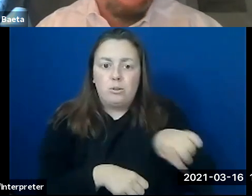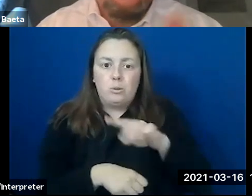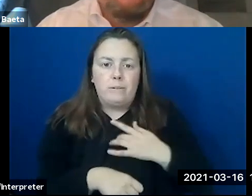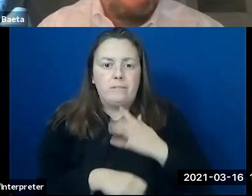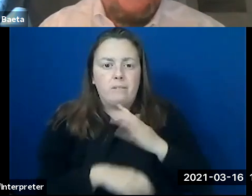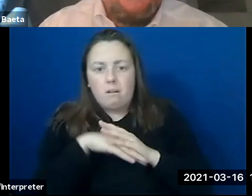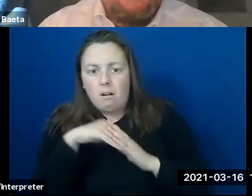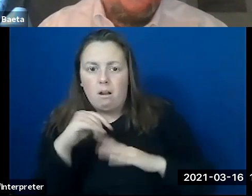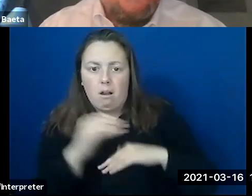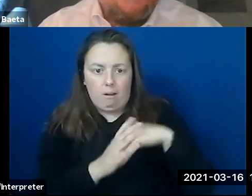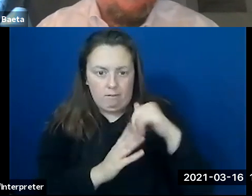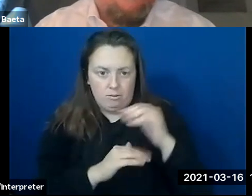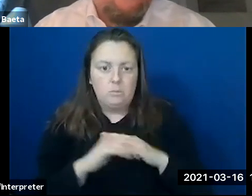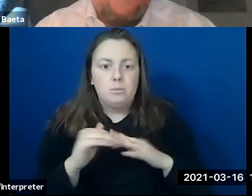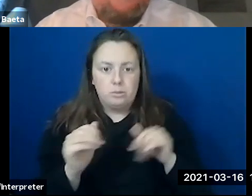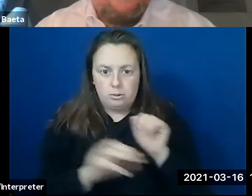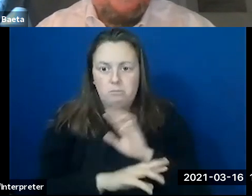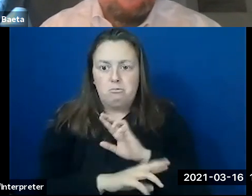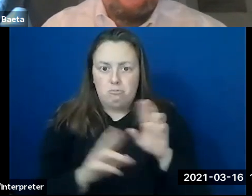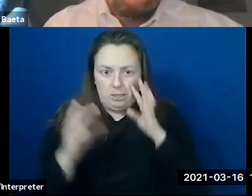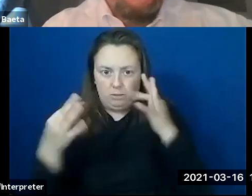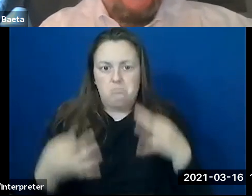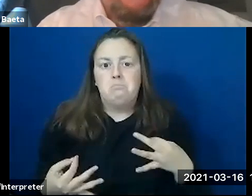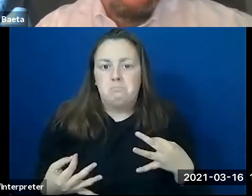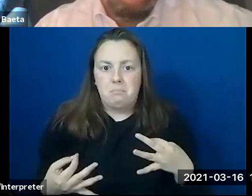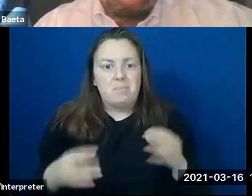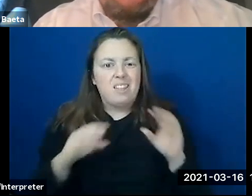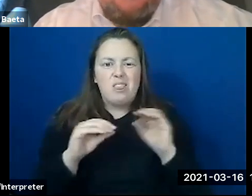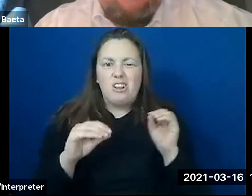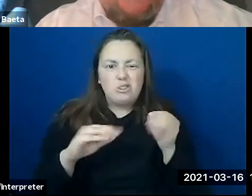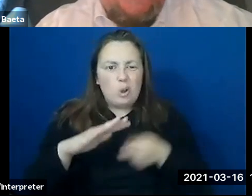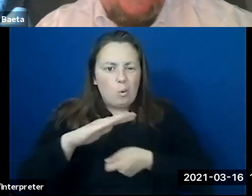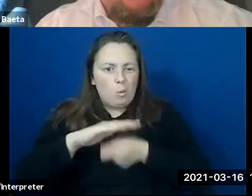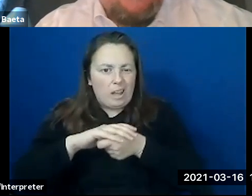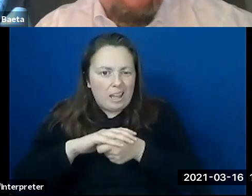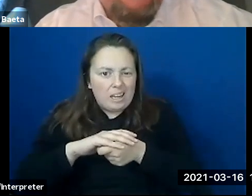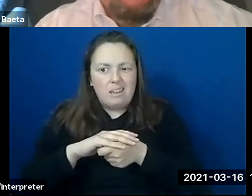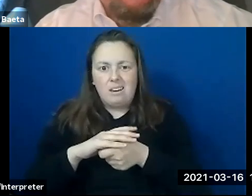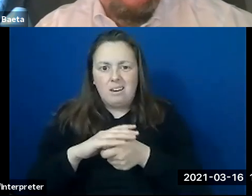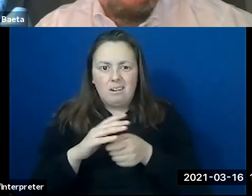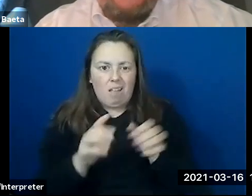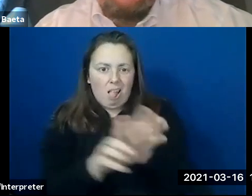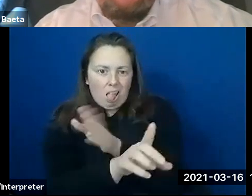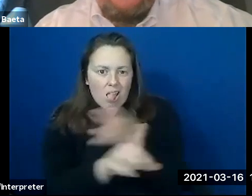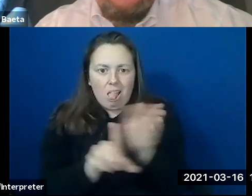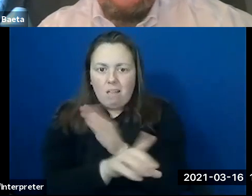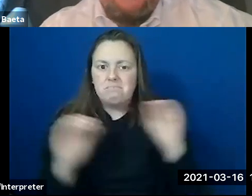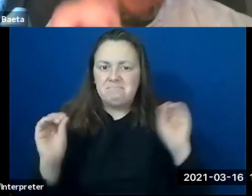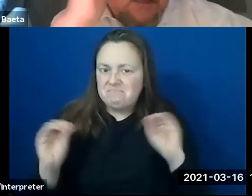Joseph Baeta: And that's the only reason for that there is no hidden agenda and, again, please continue to pass on the message that.